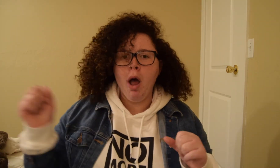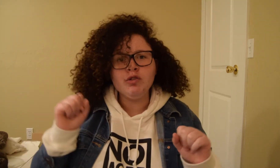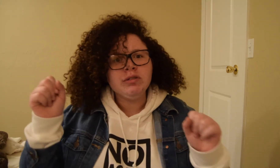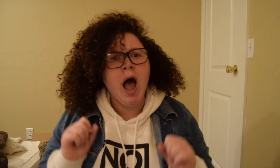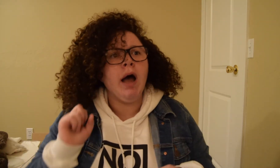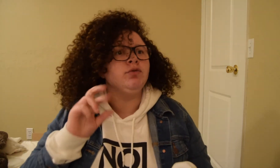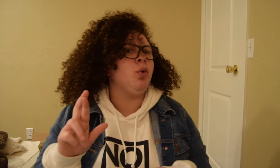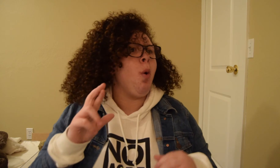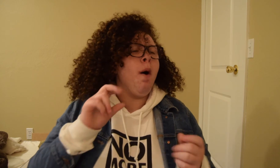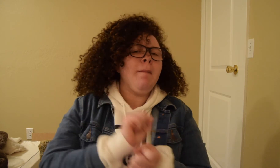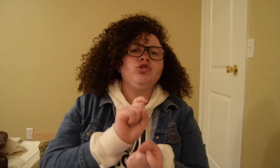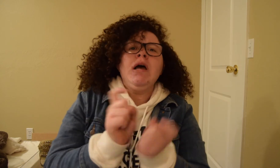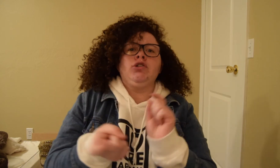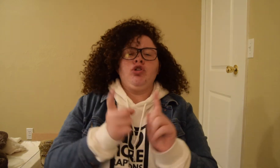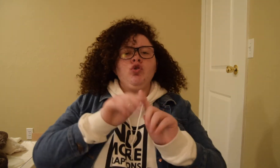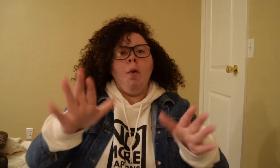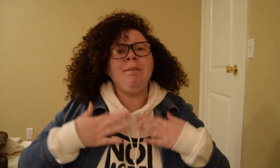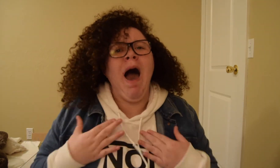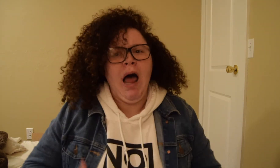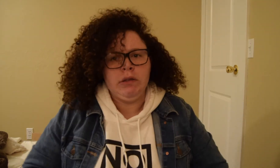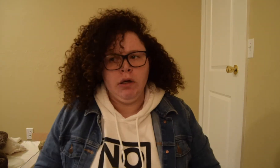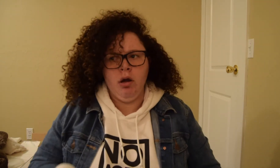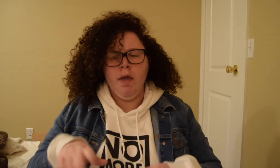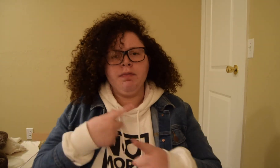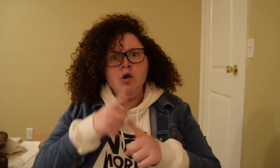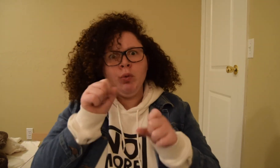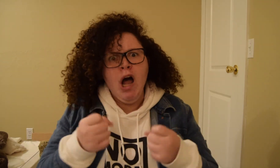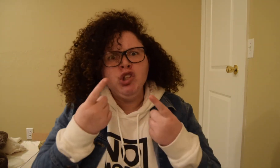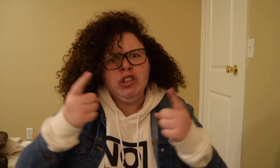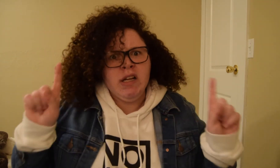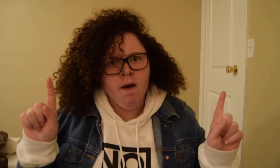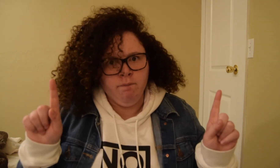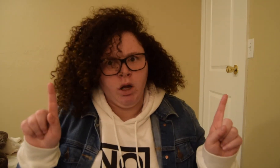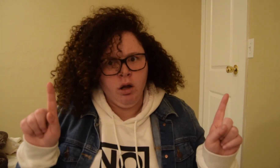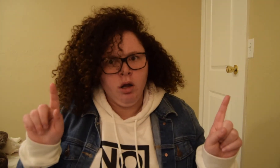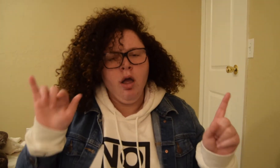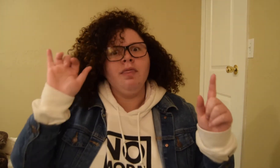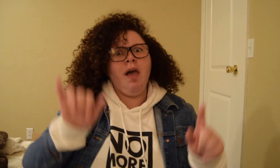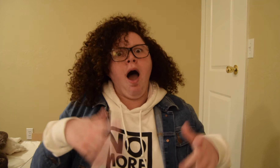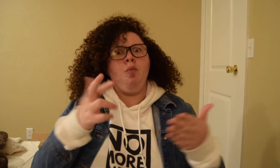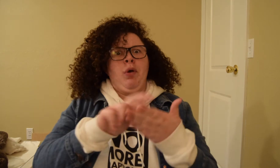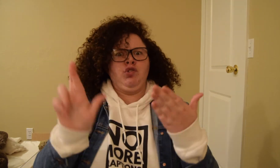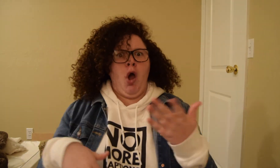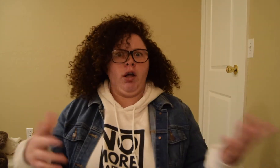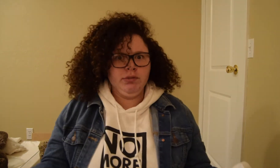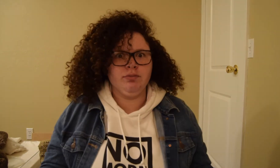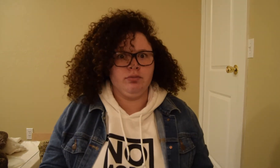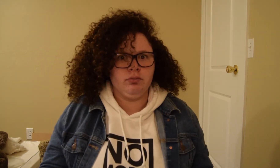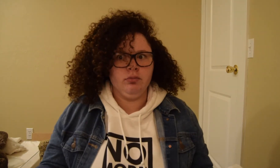Get some exercise or make changes to your body then you can achieve the results